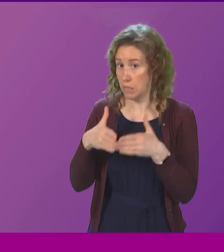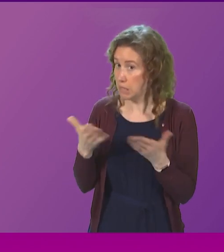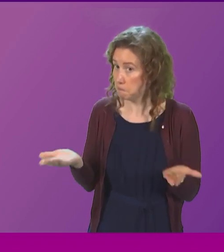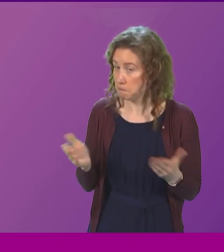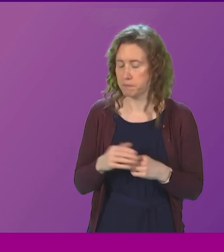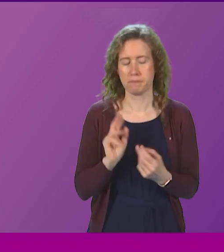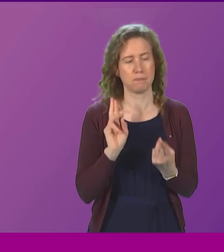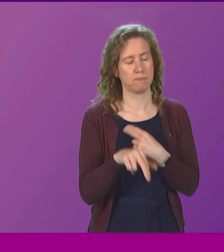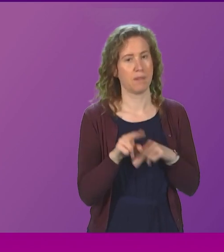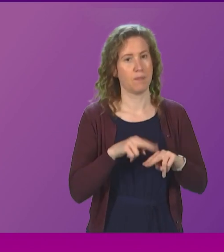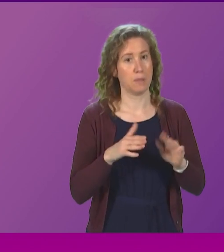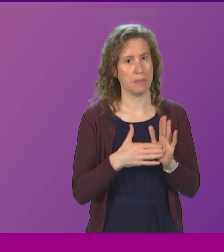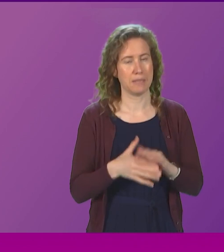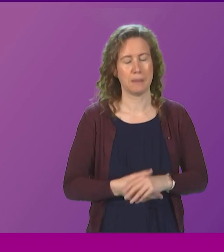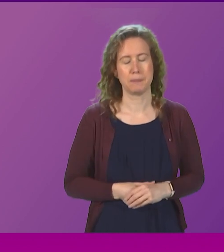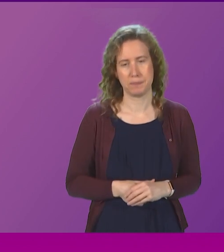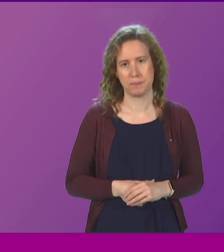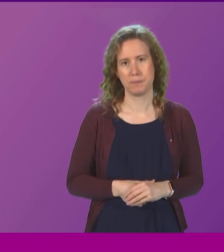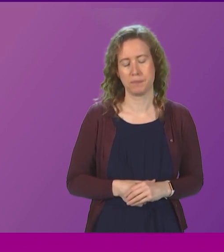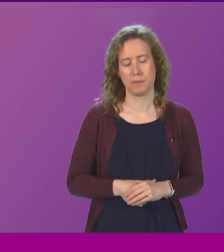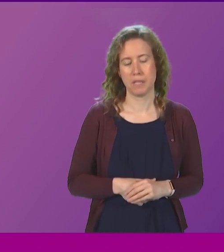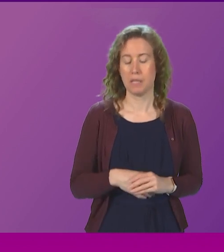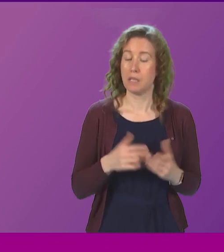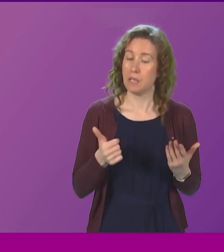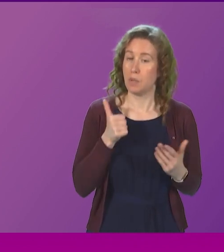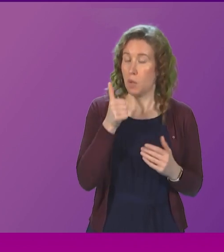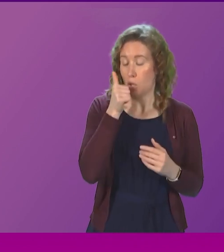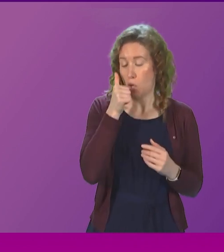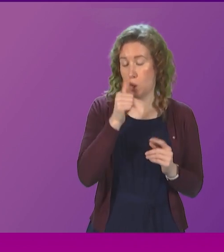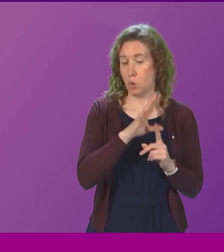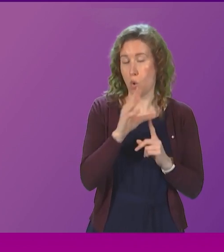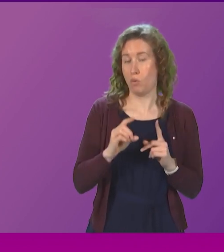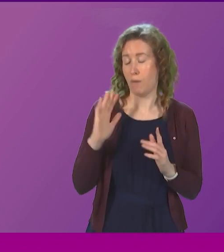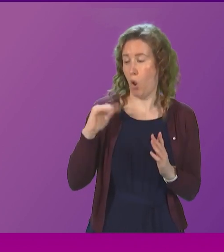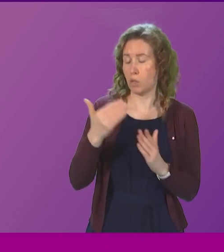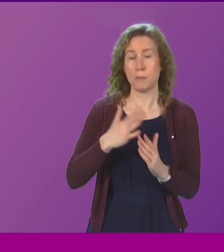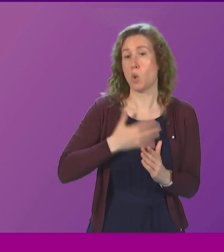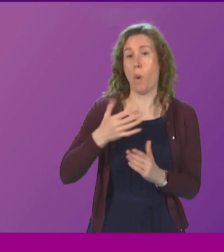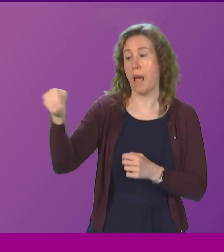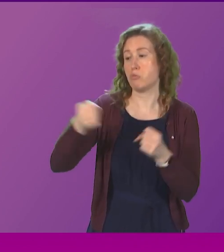We have known for a long time that the Tories have not liked the Government’s use of experts;